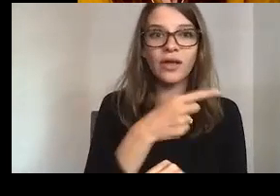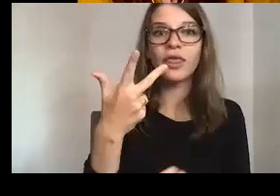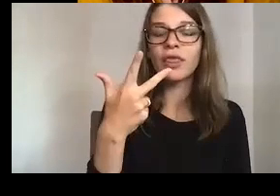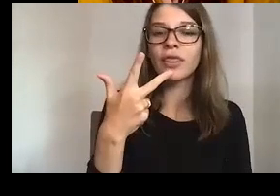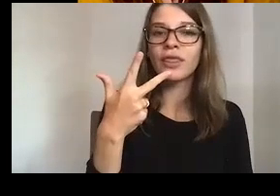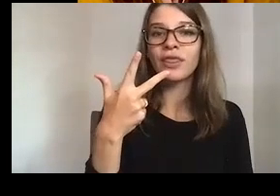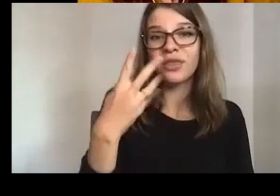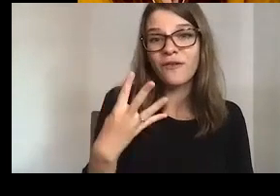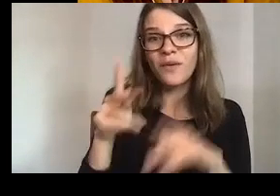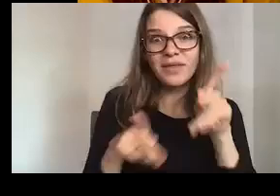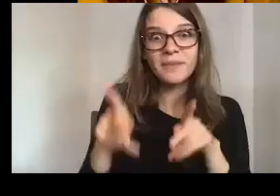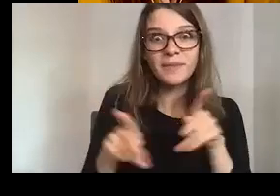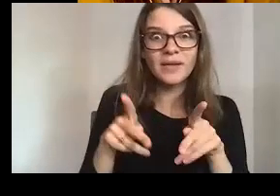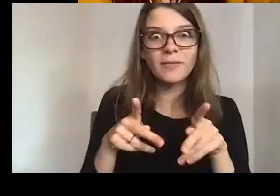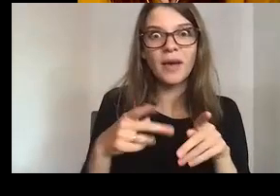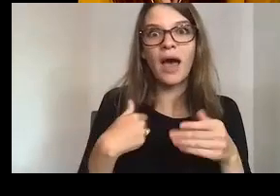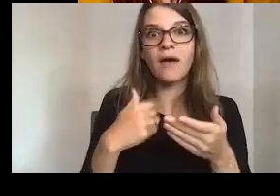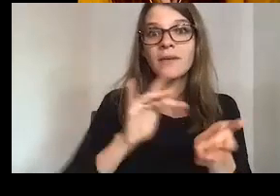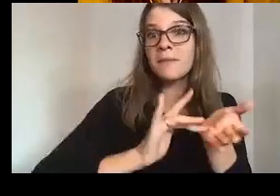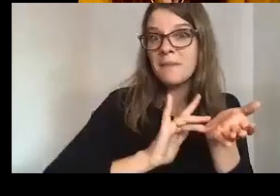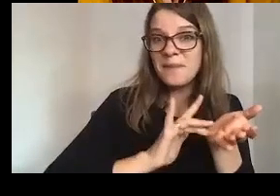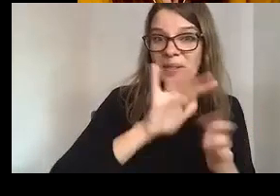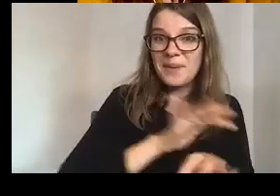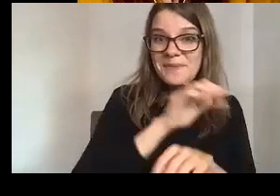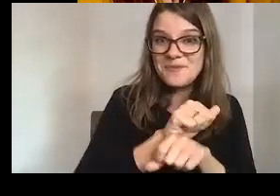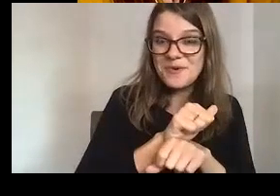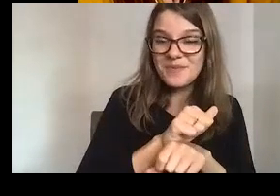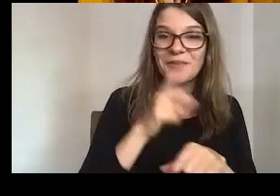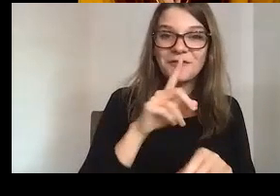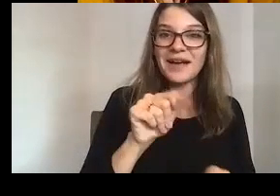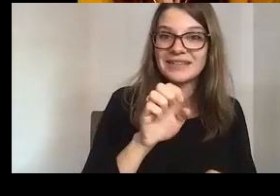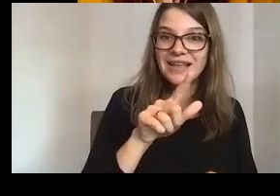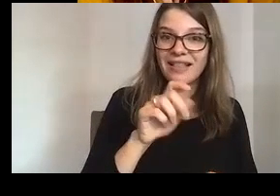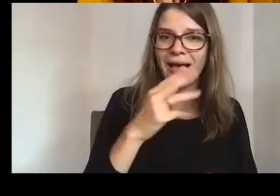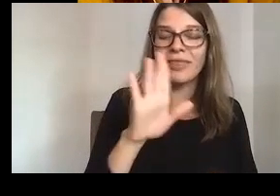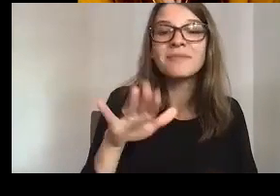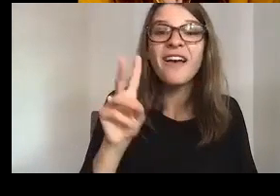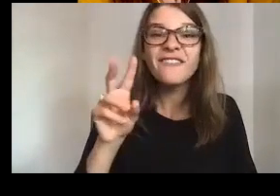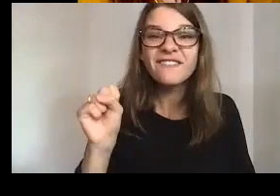were experiencing medical visits over telehealth things like vitals not being able to be taken